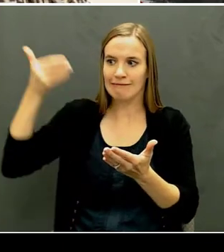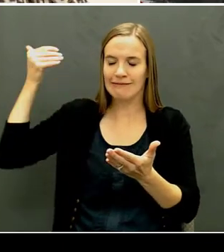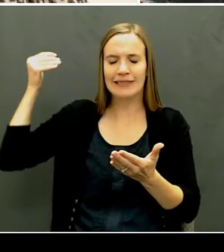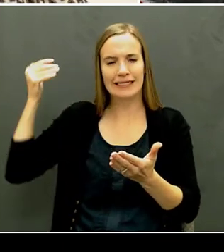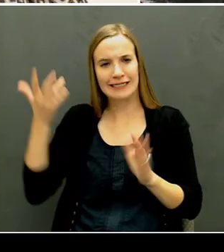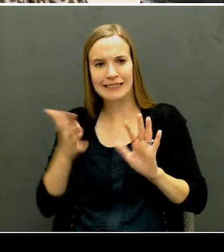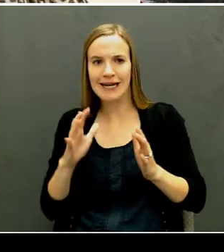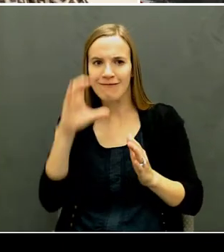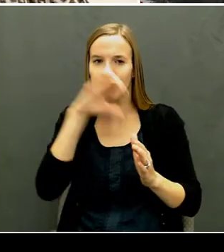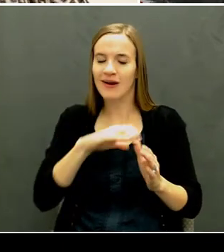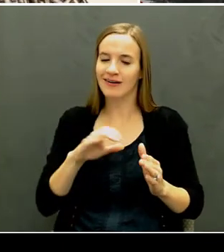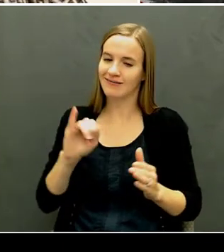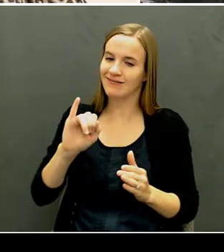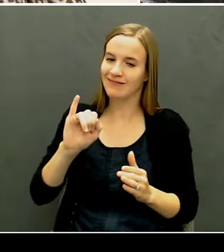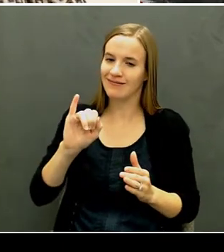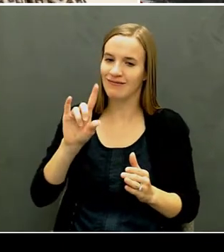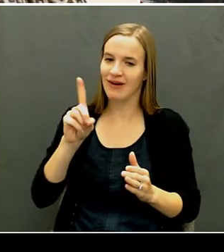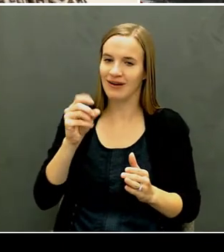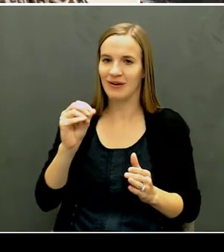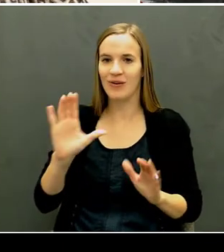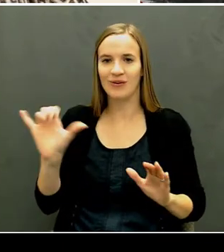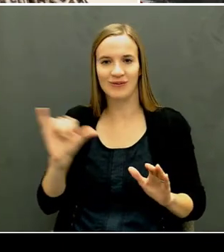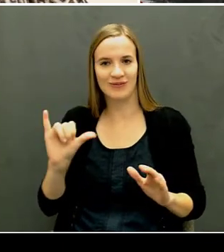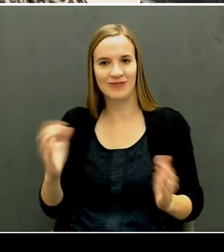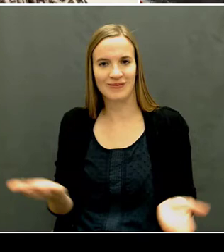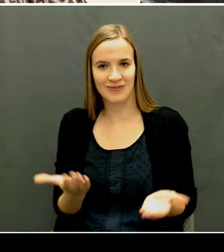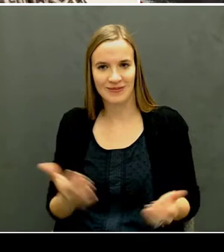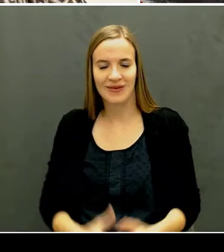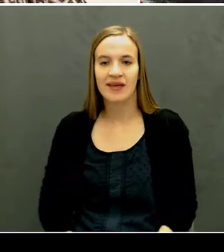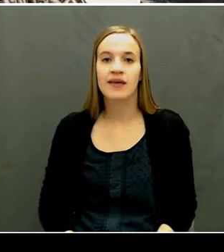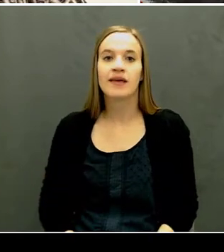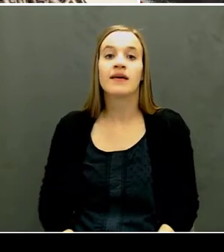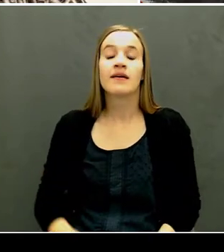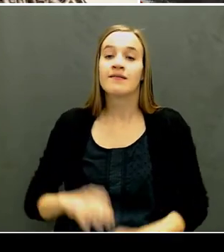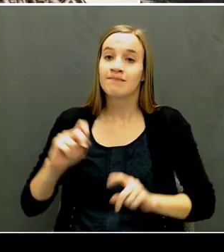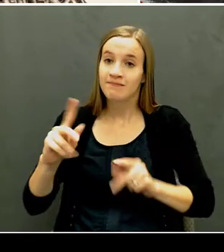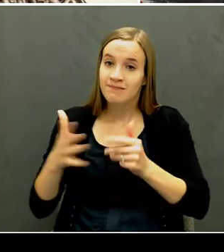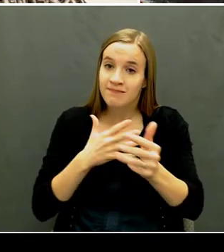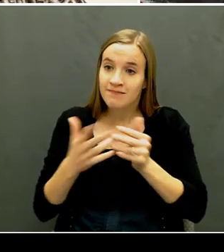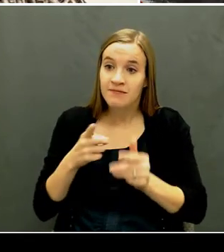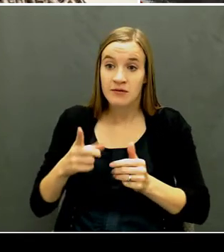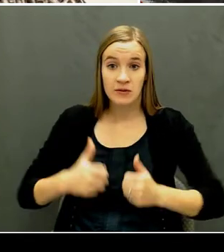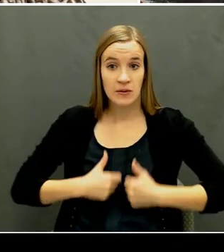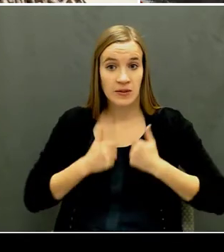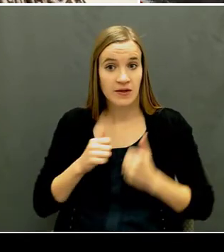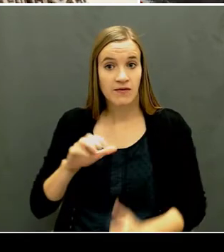Colorado, and so you kind of met some folks that people may have heard about you were, course